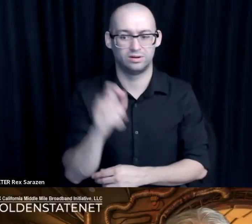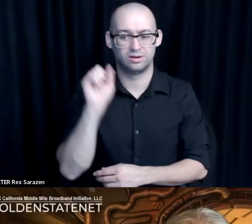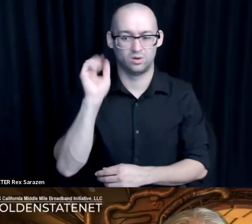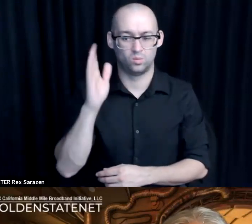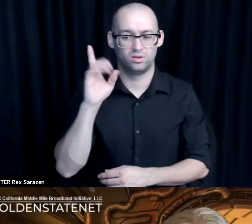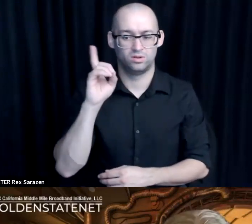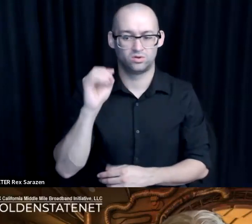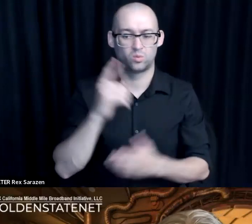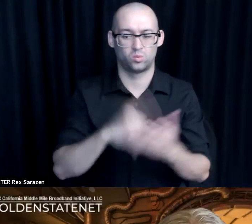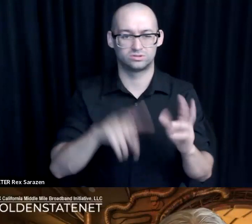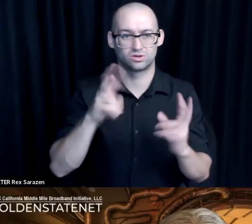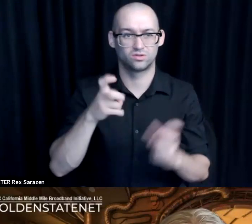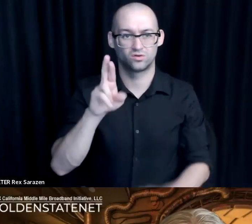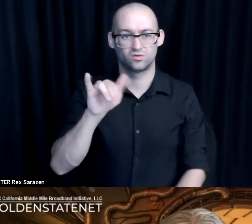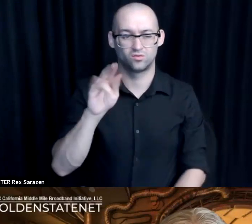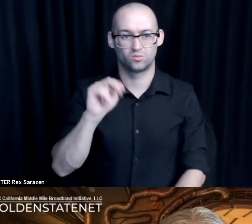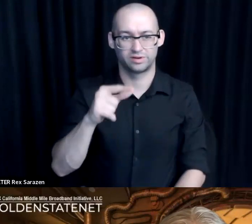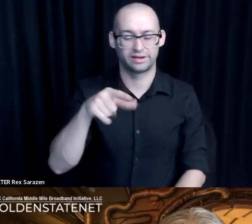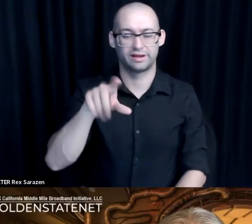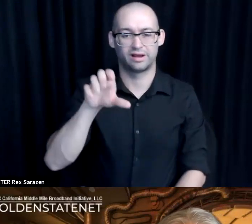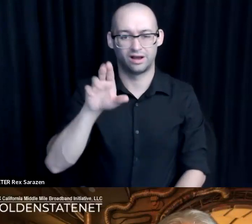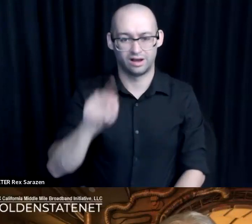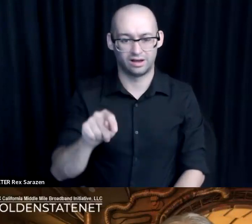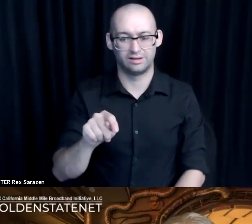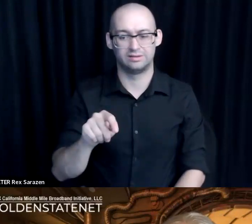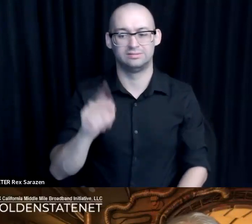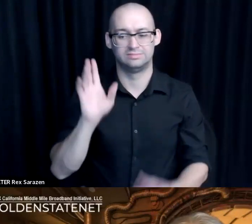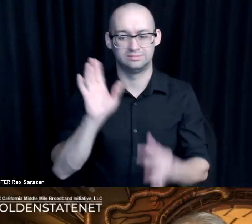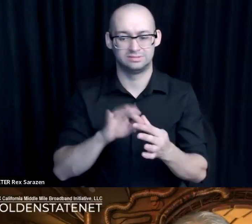ring cut. If you have a an interconnection point where you can get to a certain area,